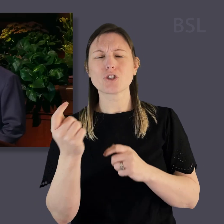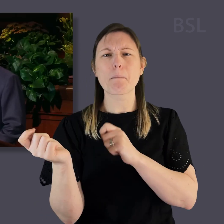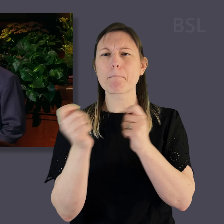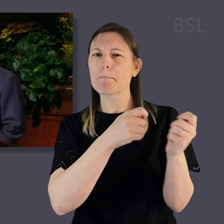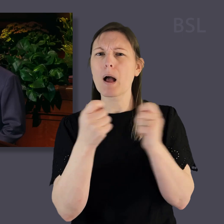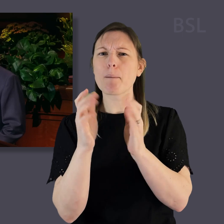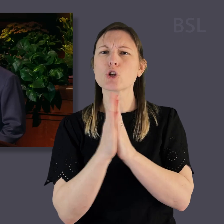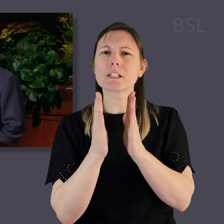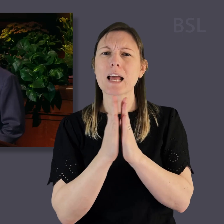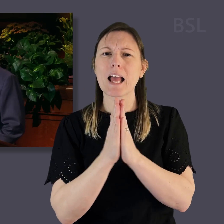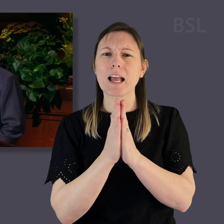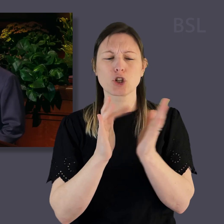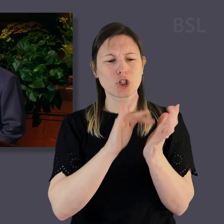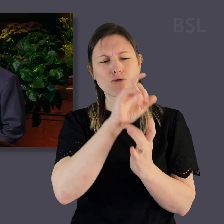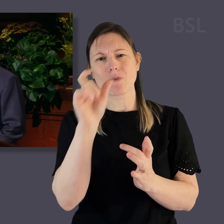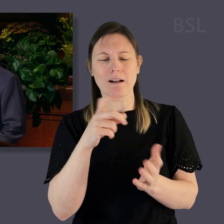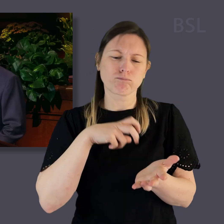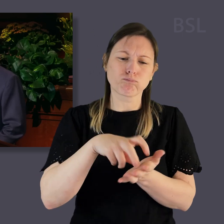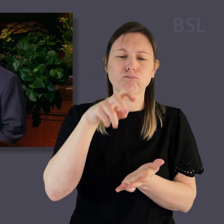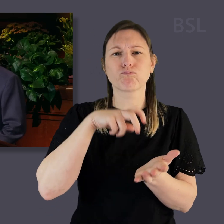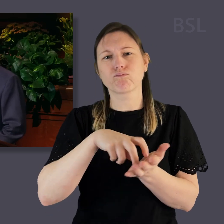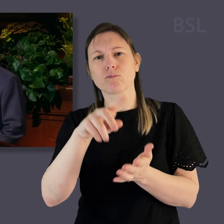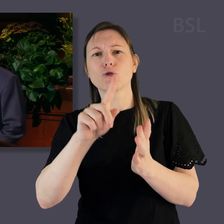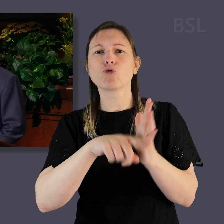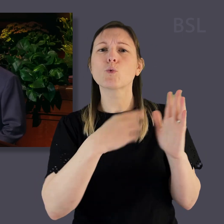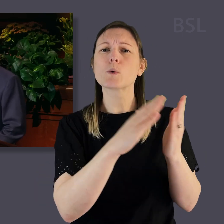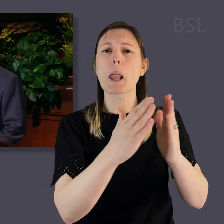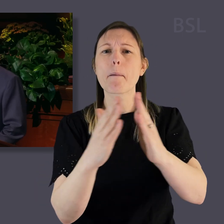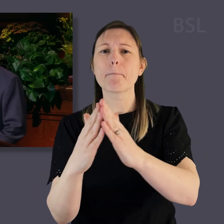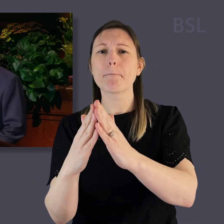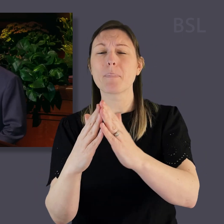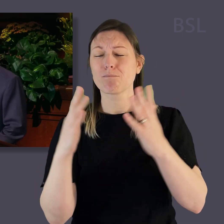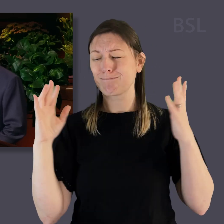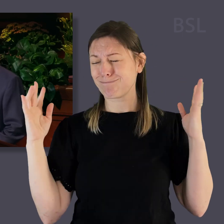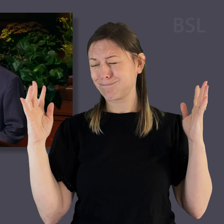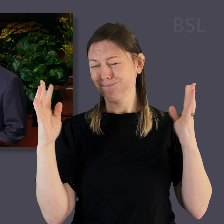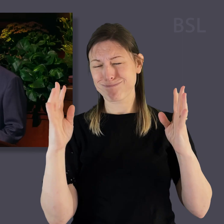as Jesus Christ triumphantly entered Jerusalem, a multitude of the disciples of Jesus Christ